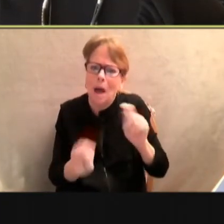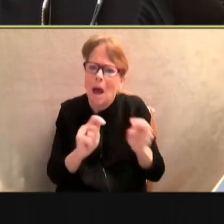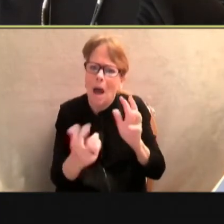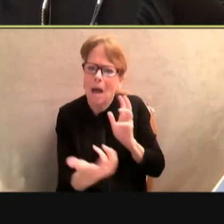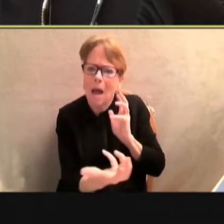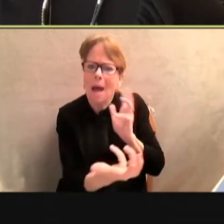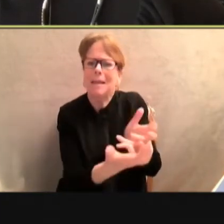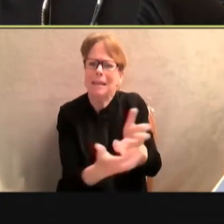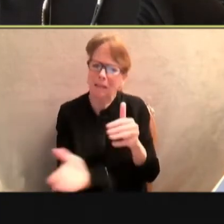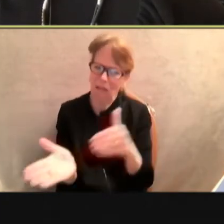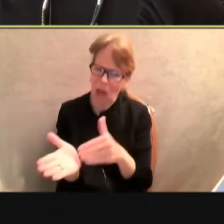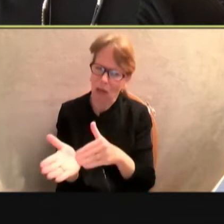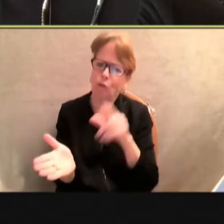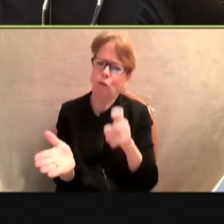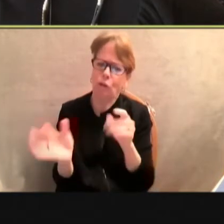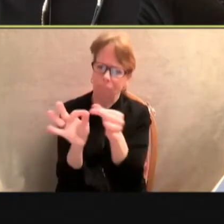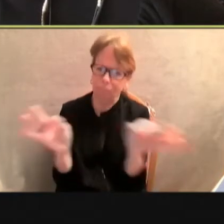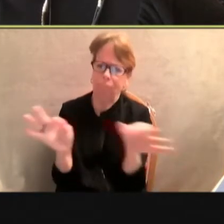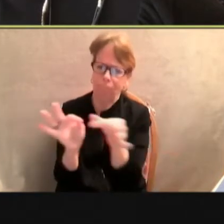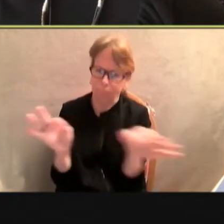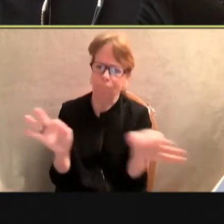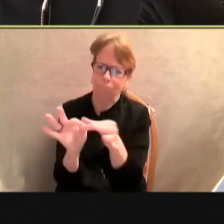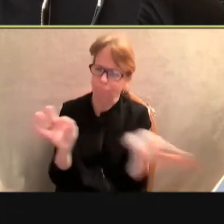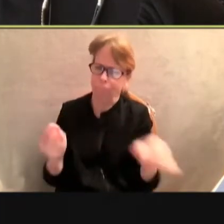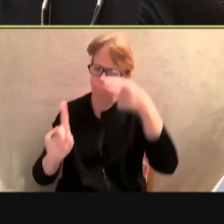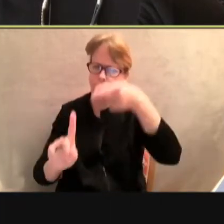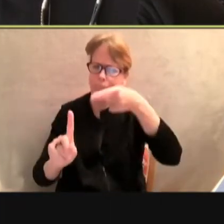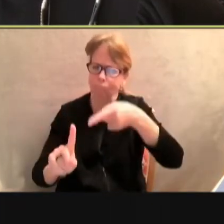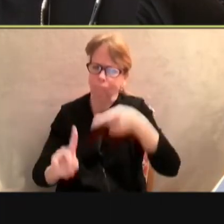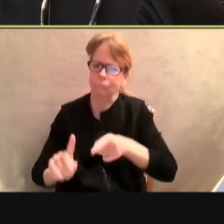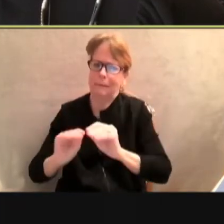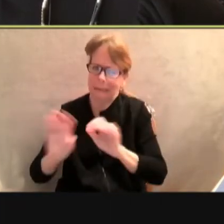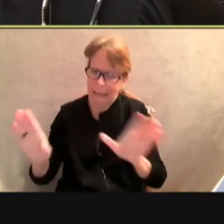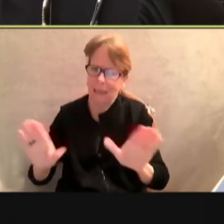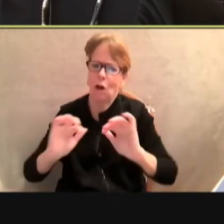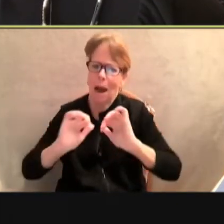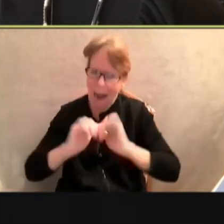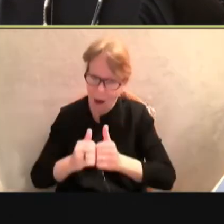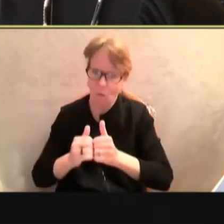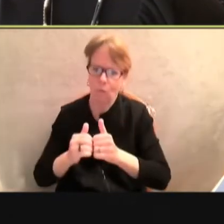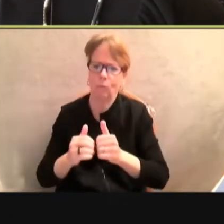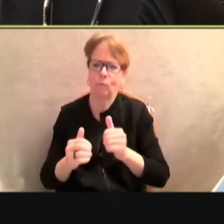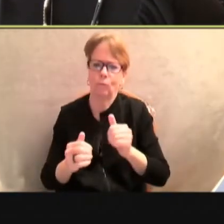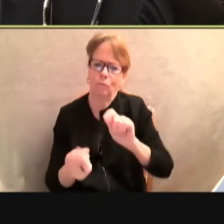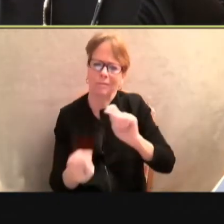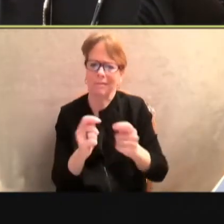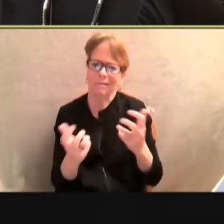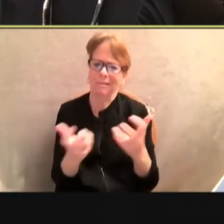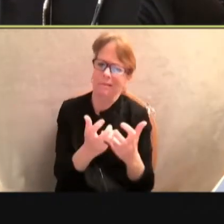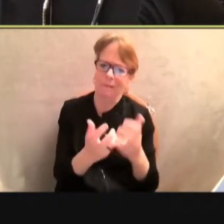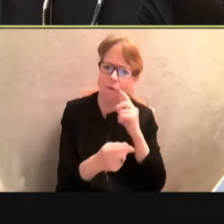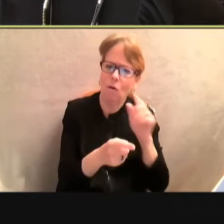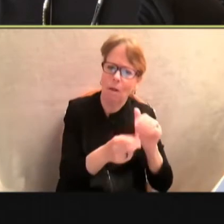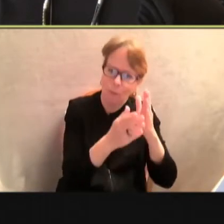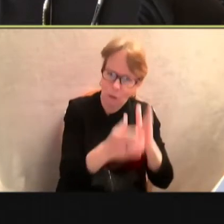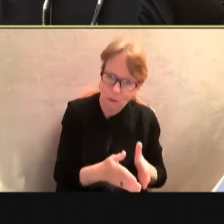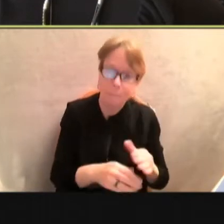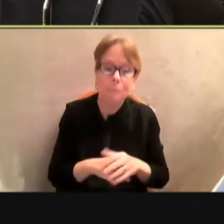the letters should of course be dated. They should include a brief summary of the clinician's